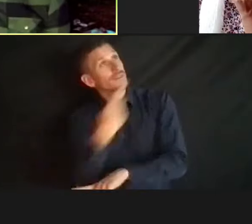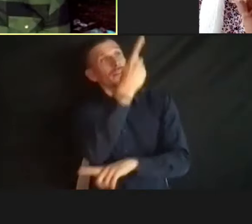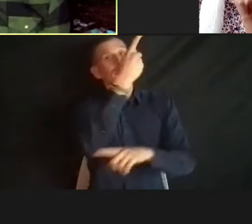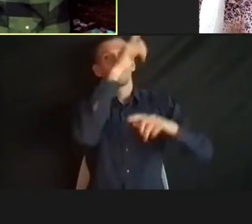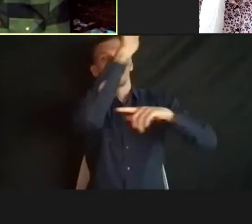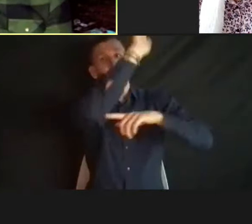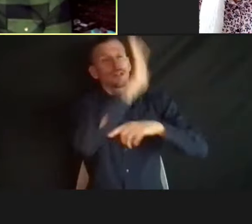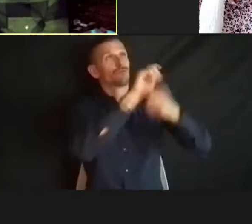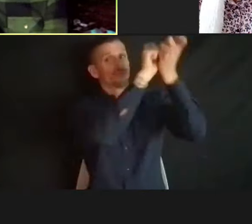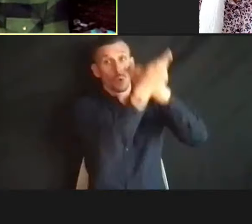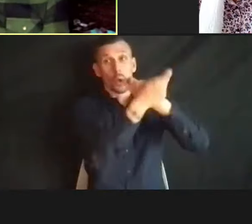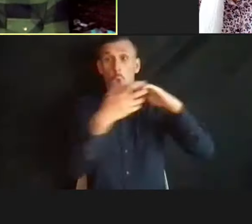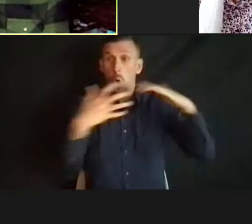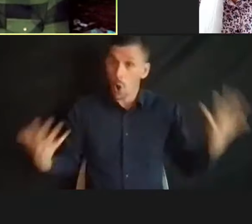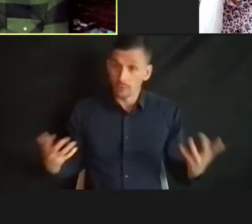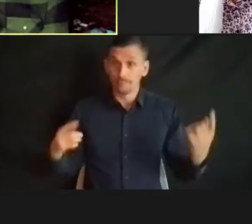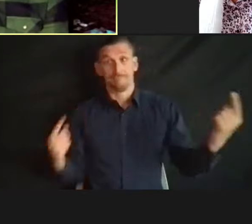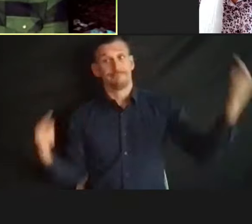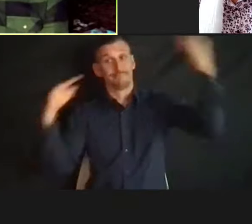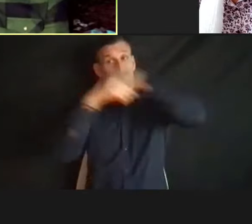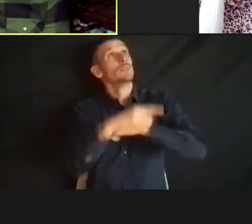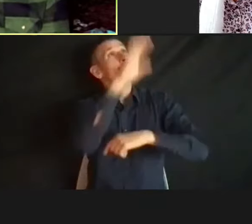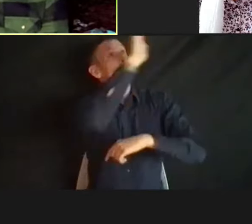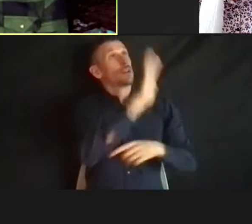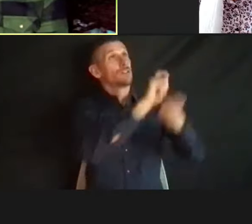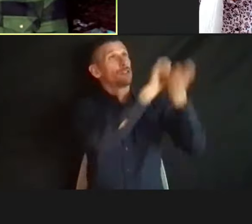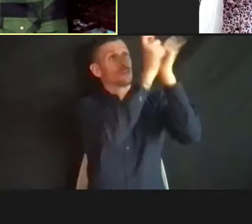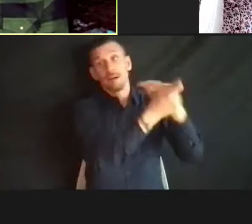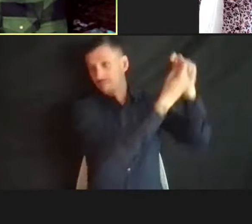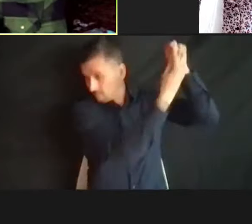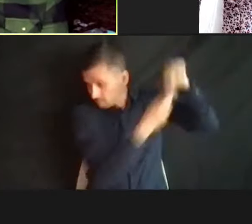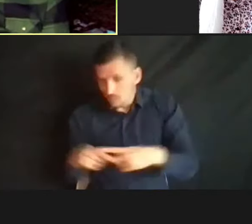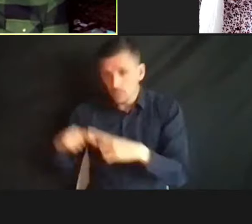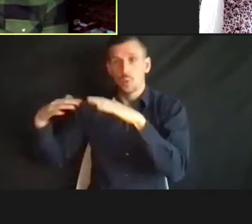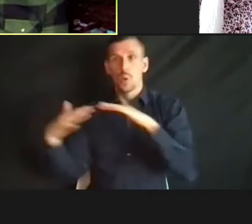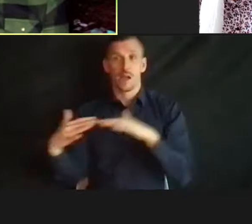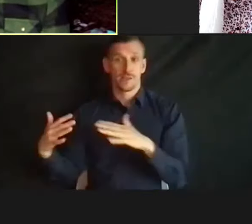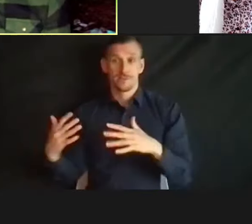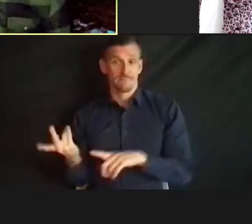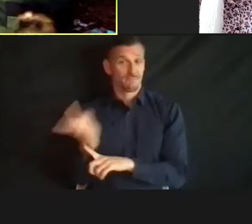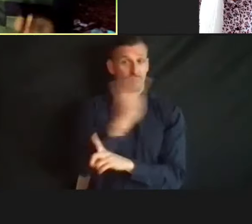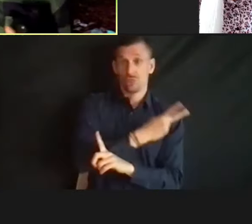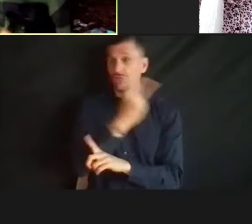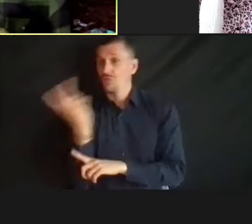the source of livelihood is disrupted, again, that increases more conflict. Because now, here in the